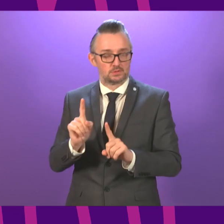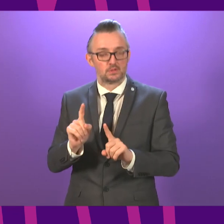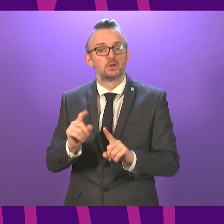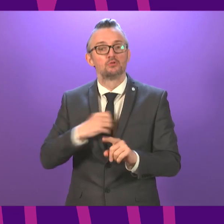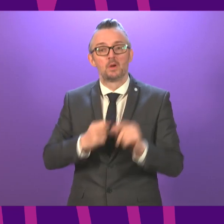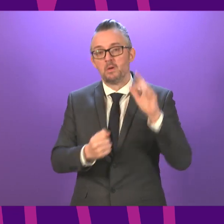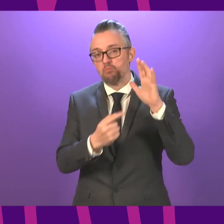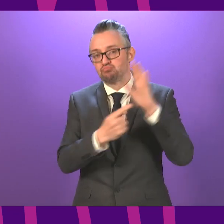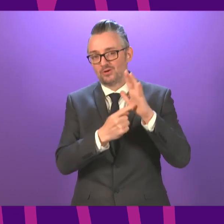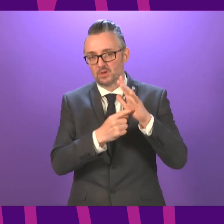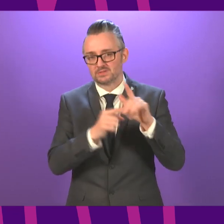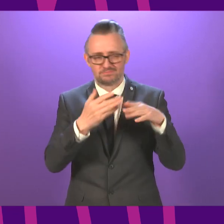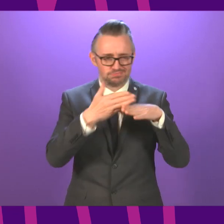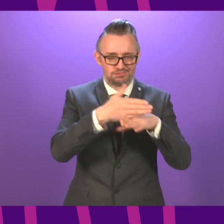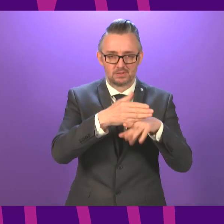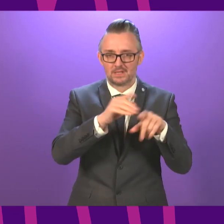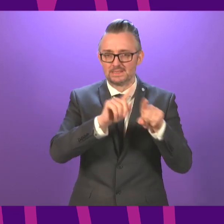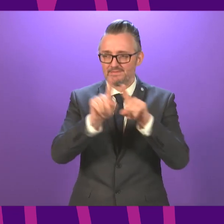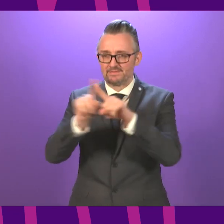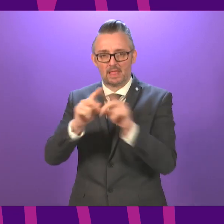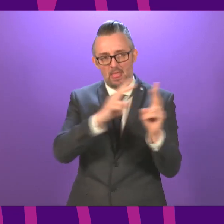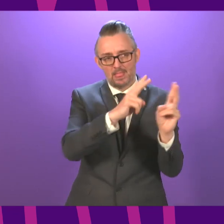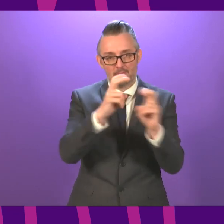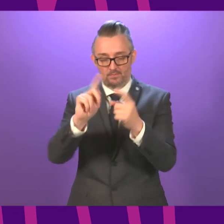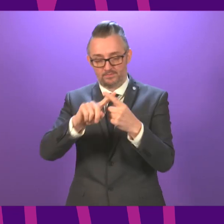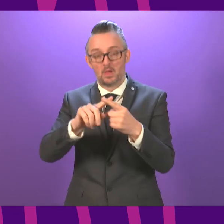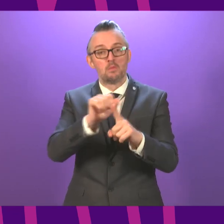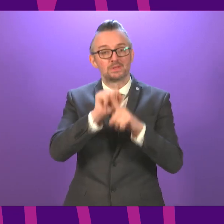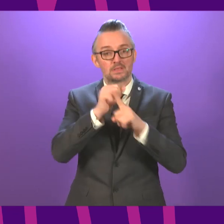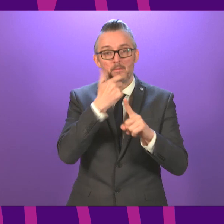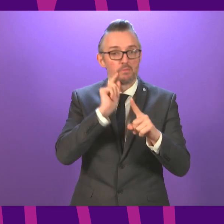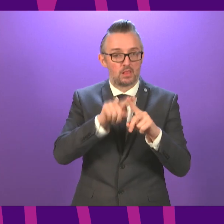themes of protecting people, protecting imports and exports of essential goods,